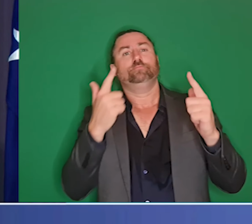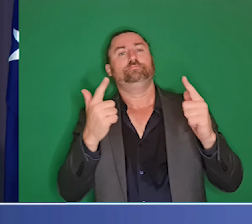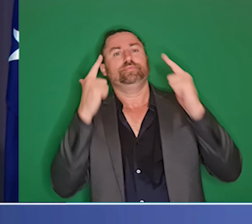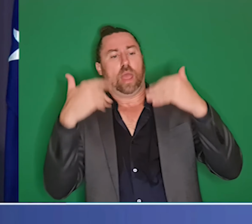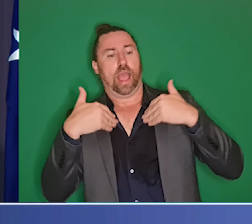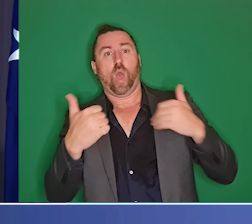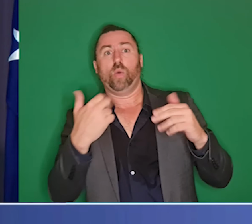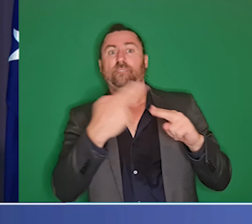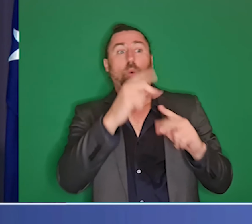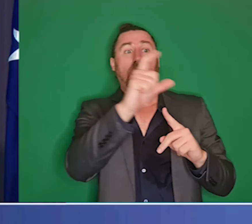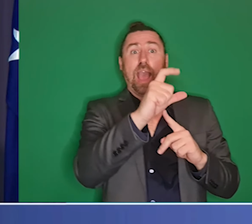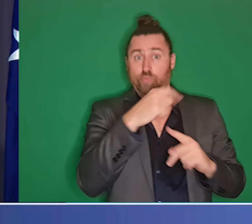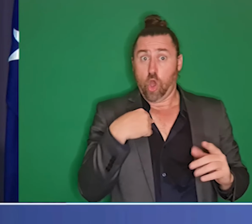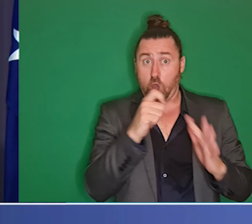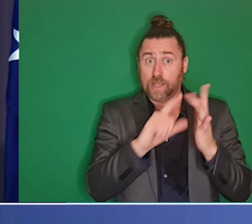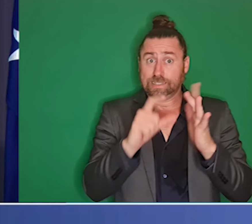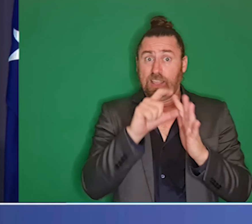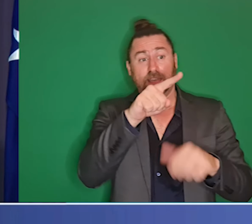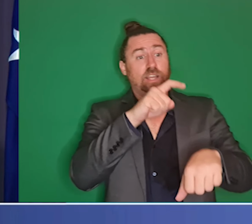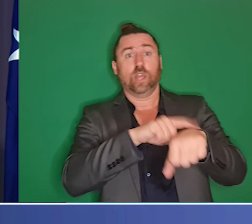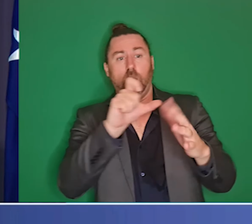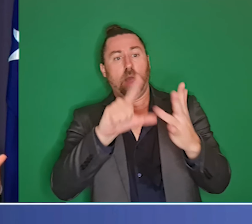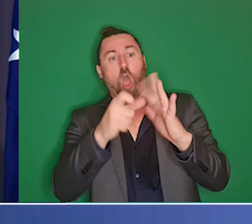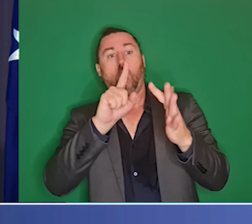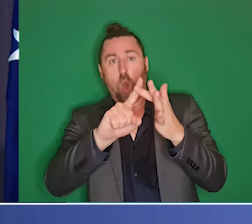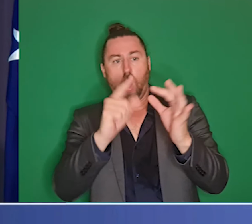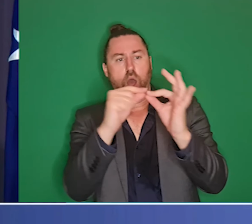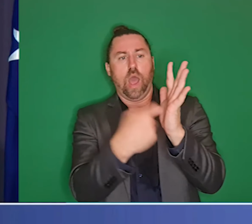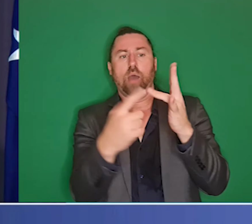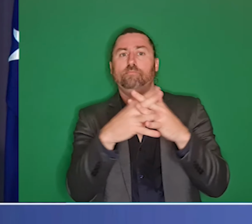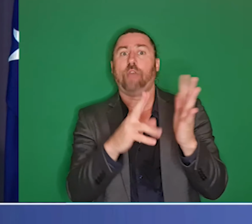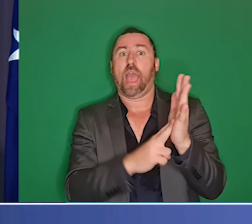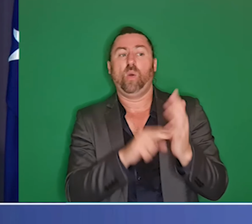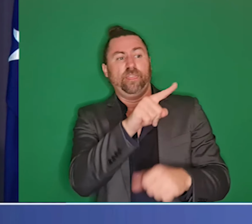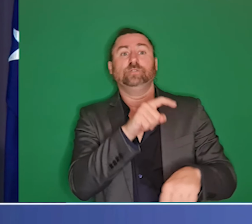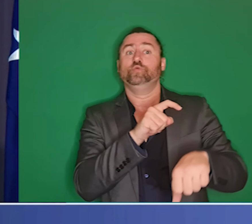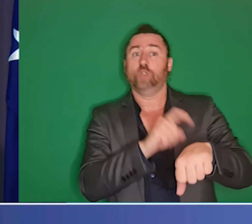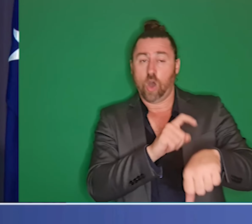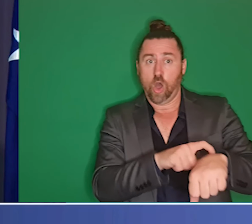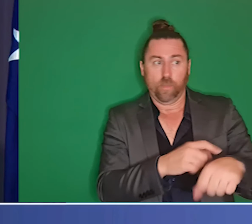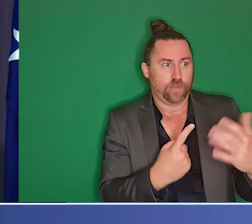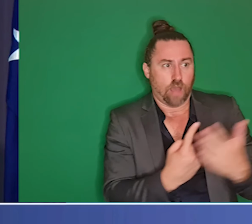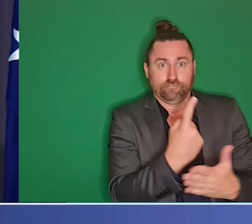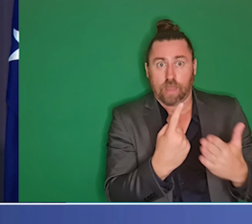I called a Code Brown in relation to an external threat in terms of cases coming to the hospital